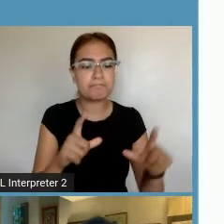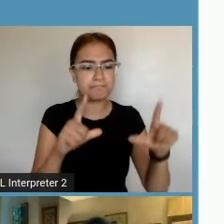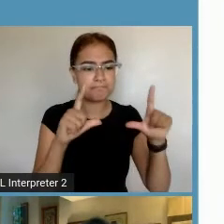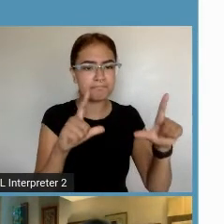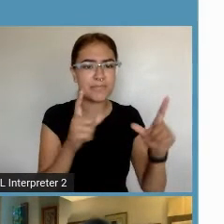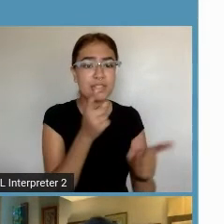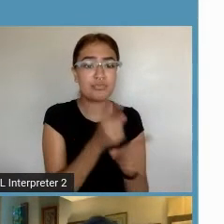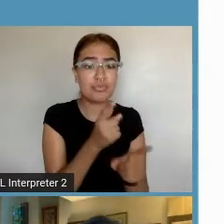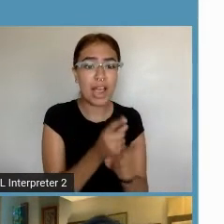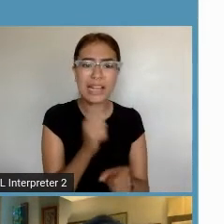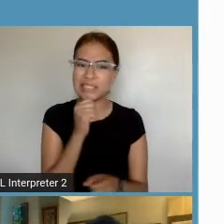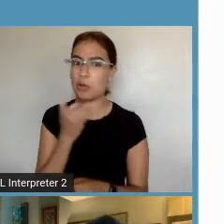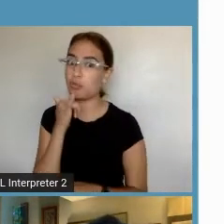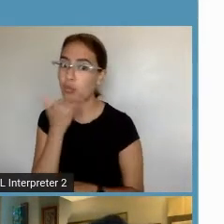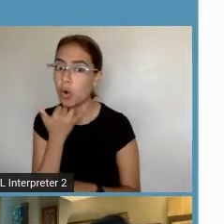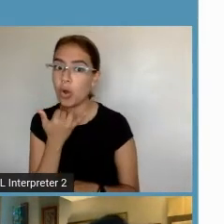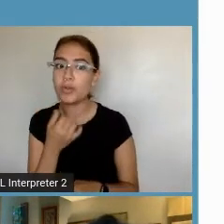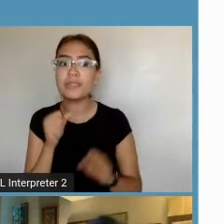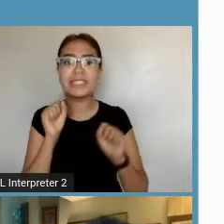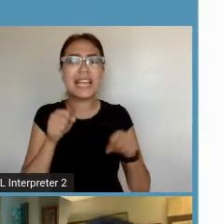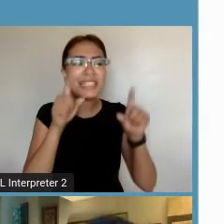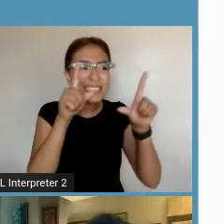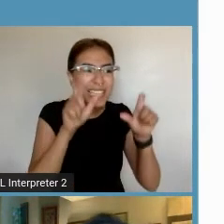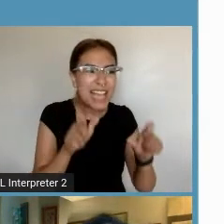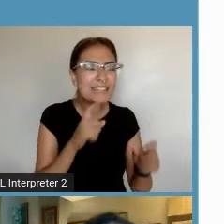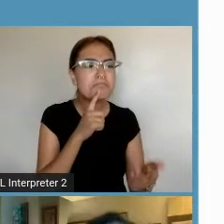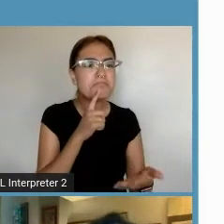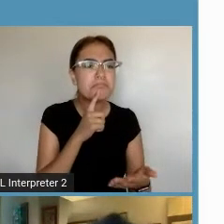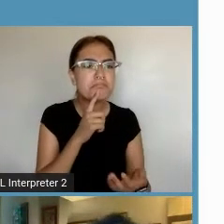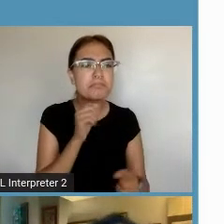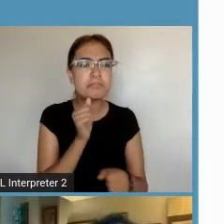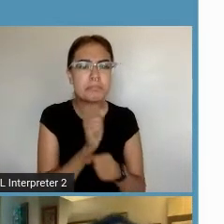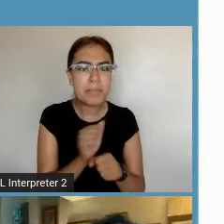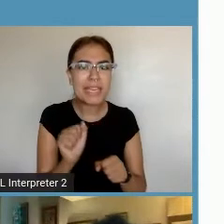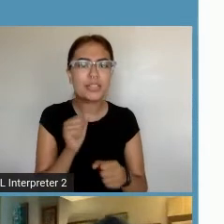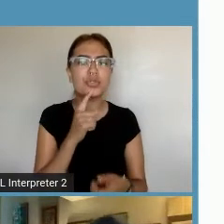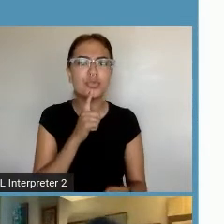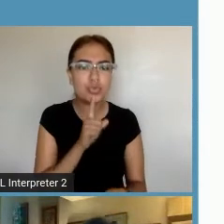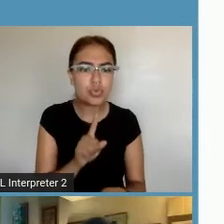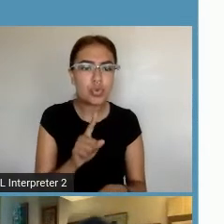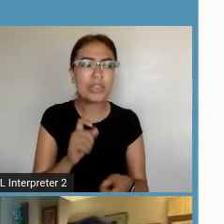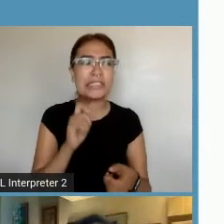can test your links and make sure any necessary changes that need to be made before codes live?